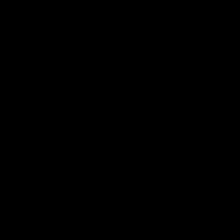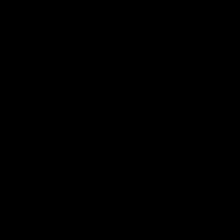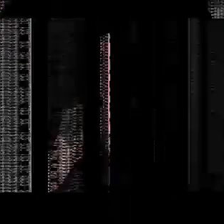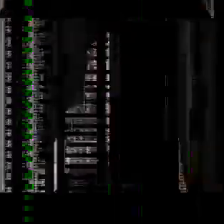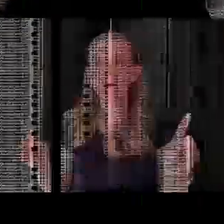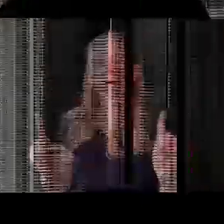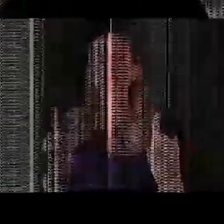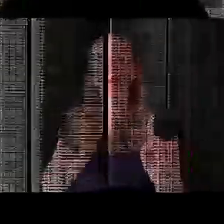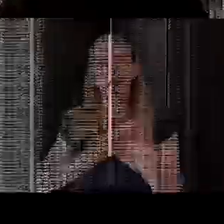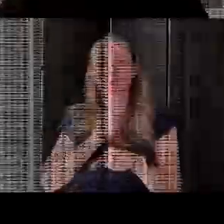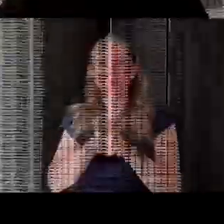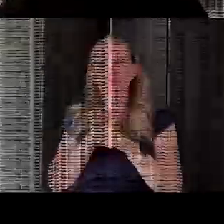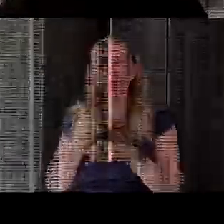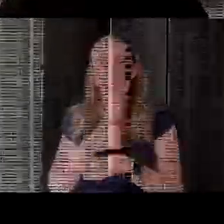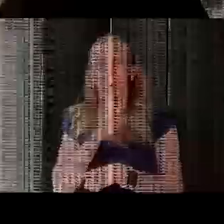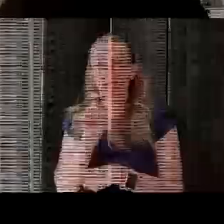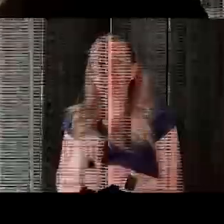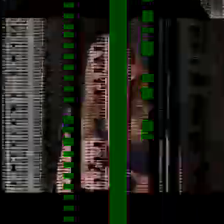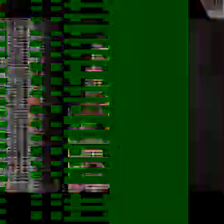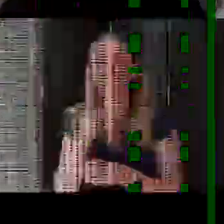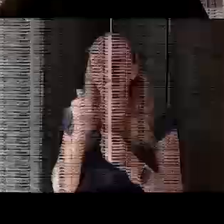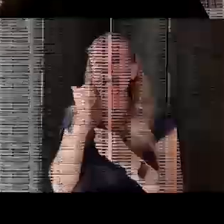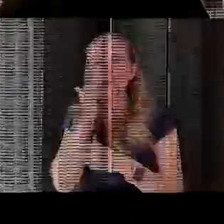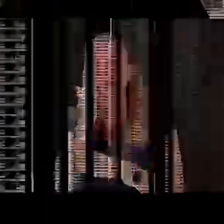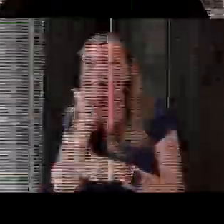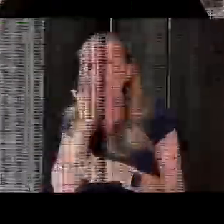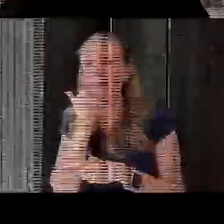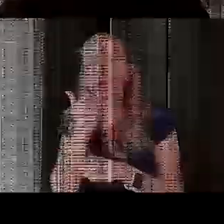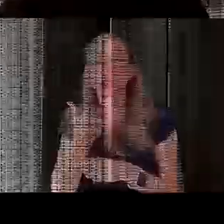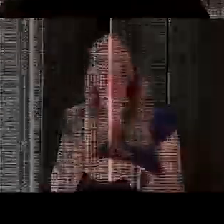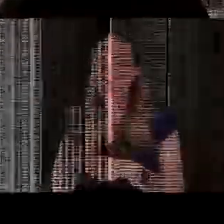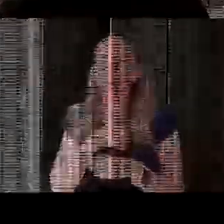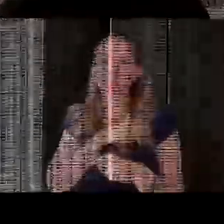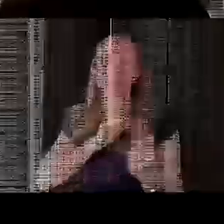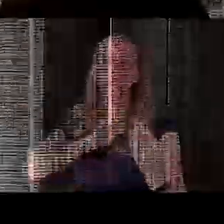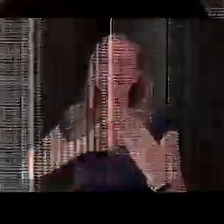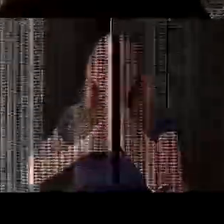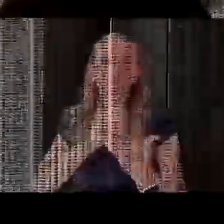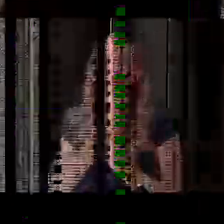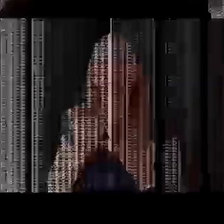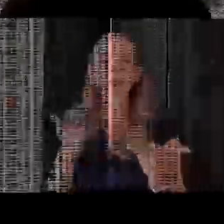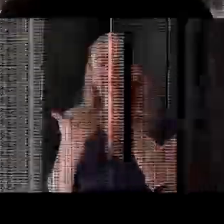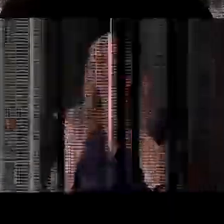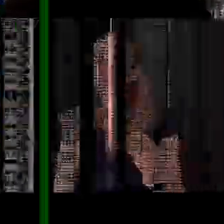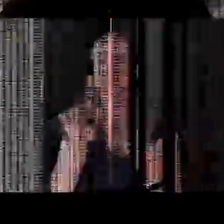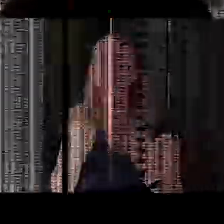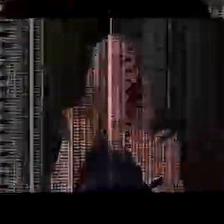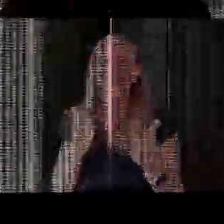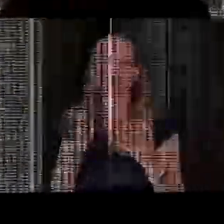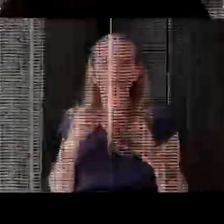line of work, we meet that every day. We things that are done this way because they have always